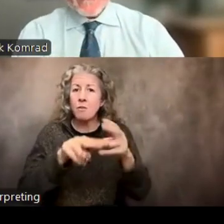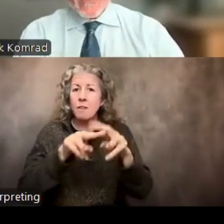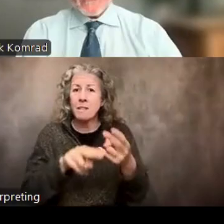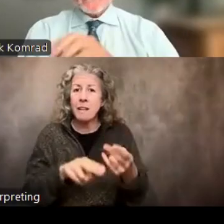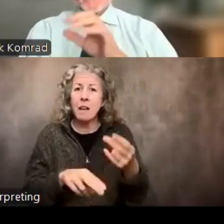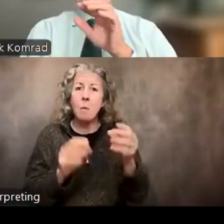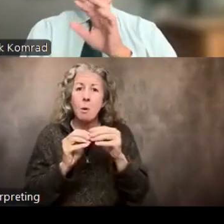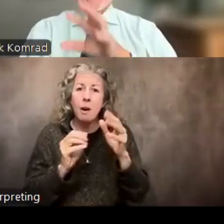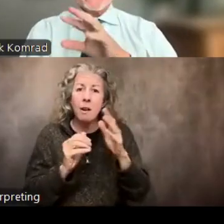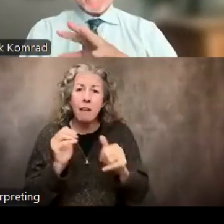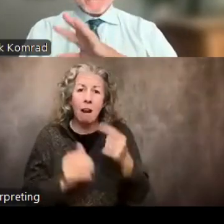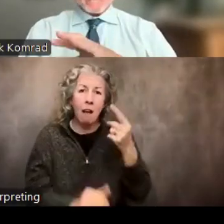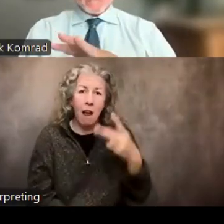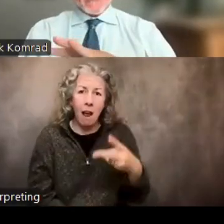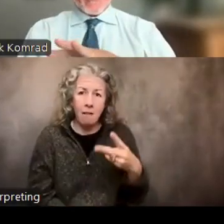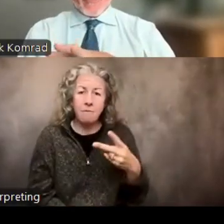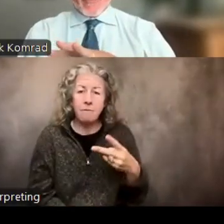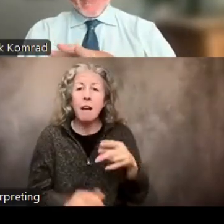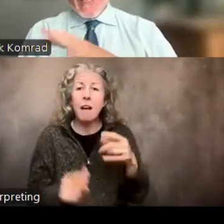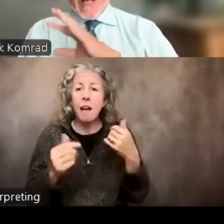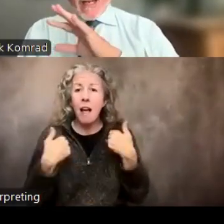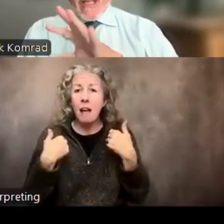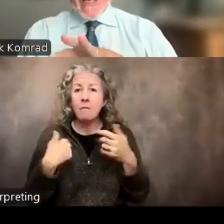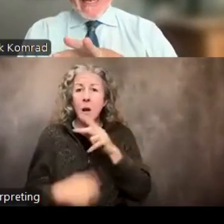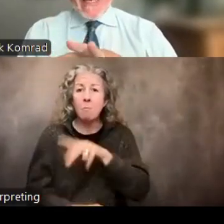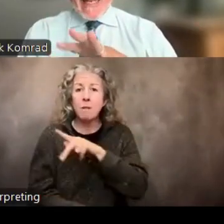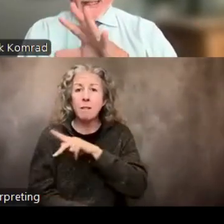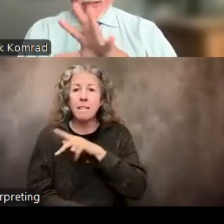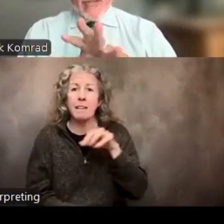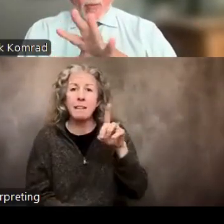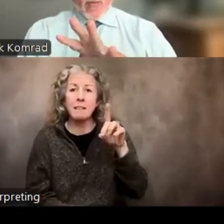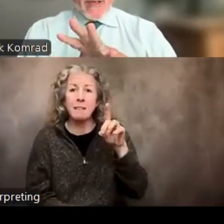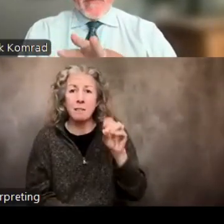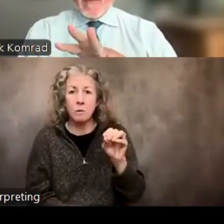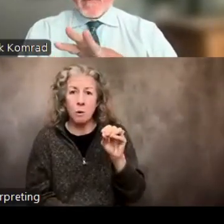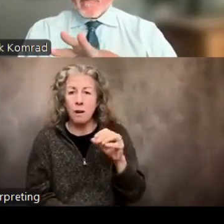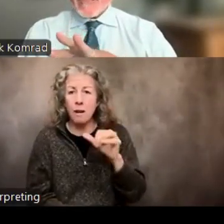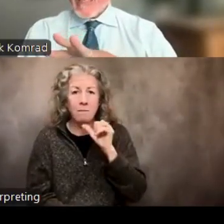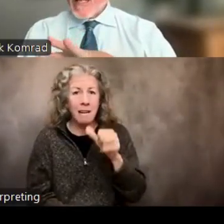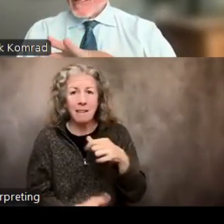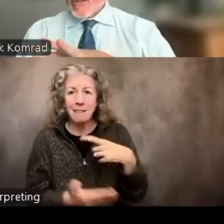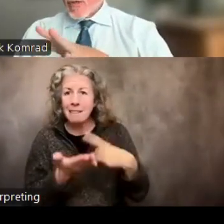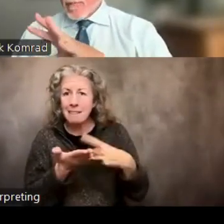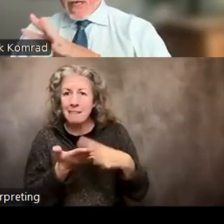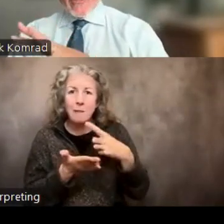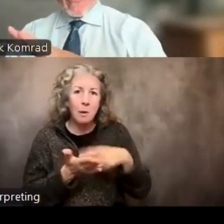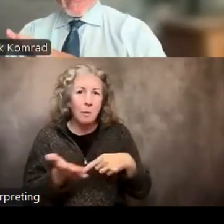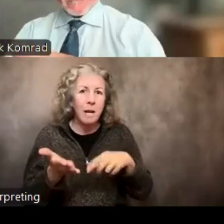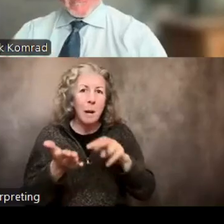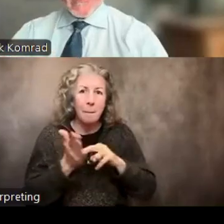diagnosis of personality disorder. I'm not going to get into what we mean by personality disorder, but I do want to say